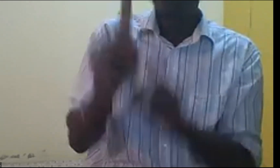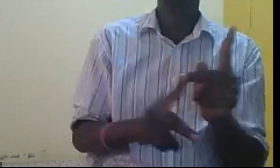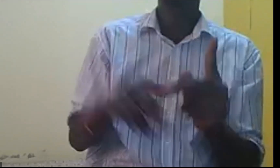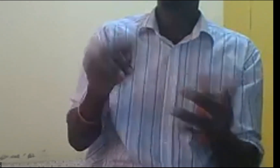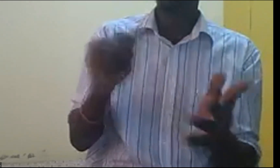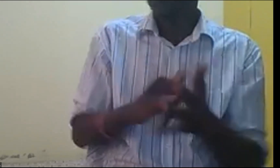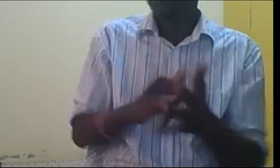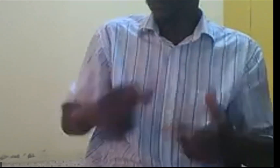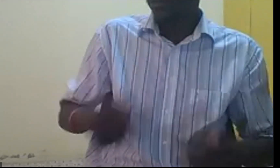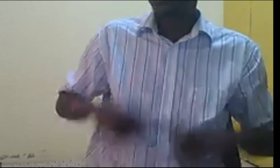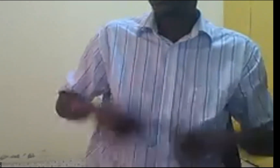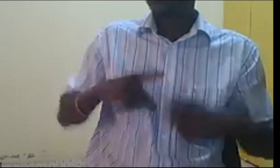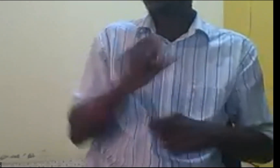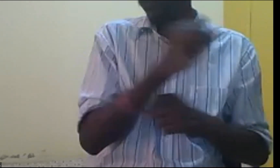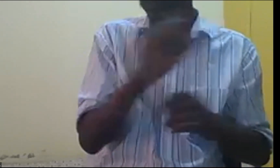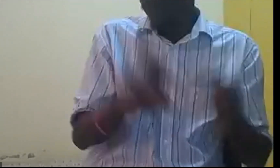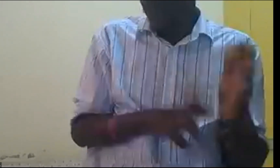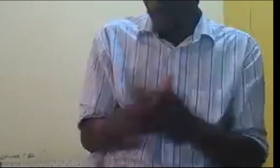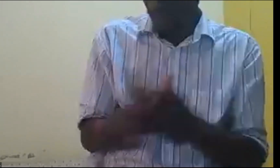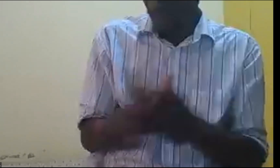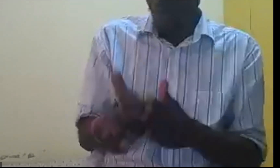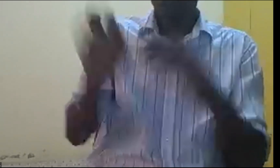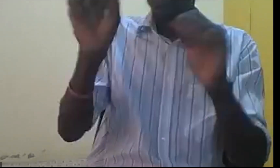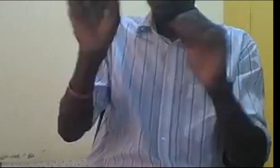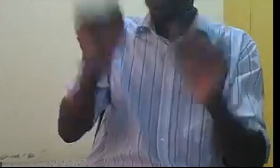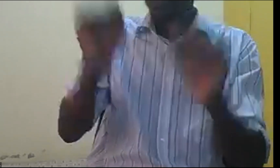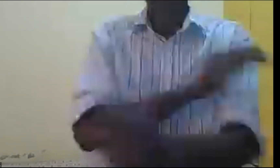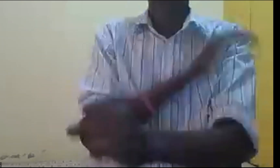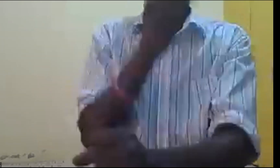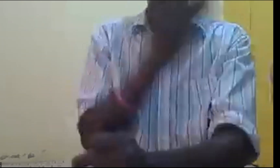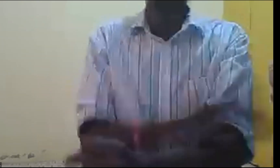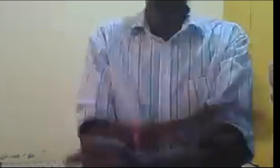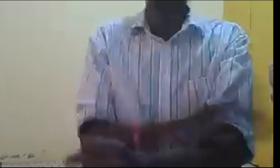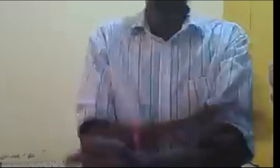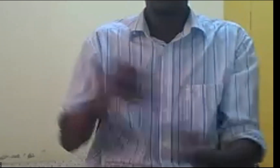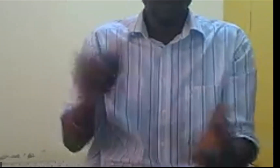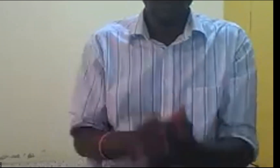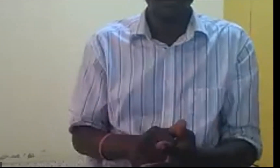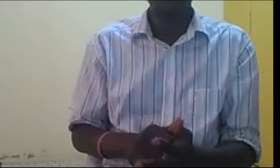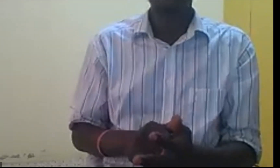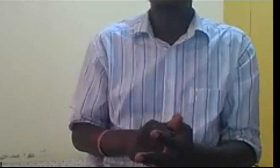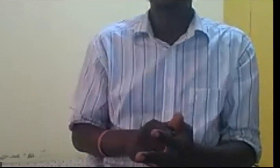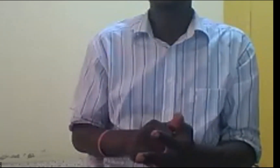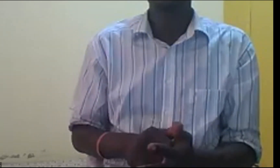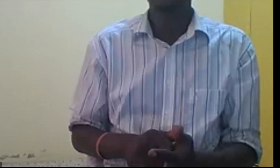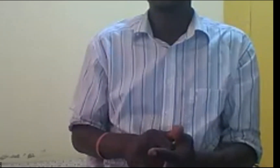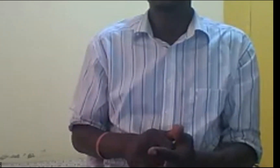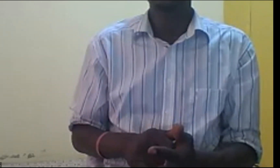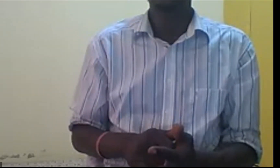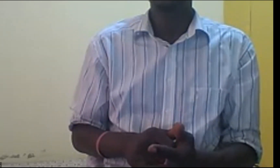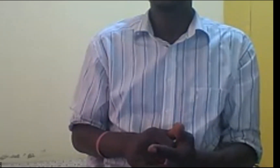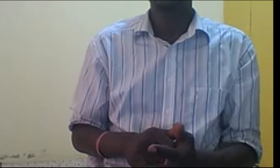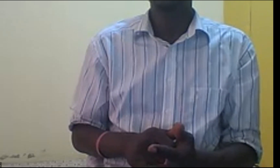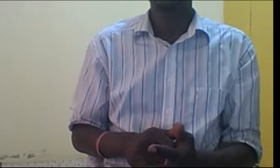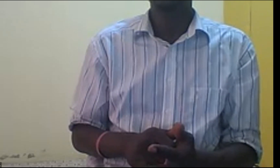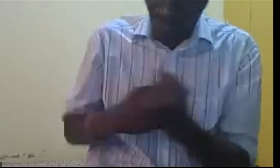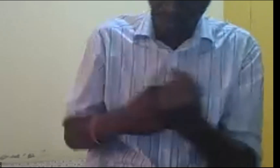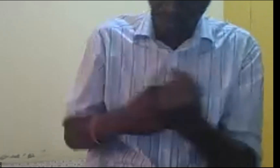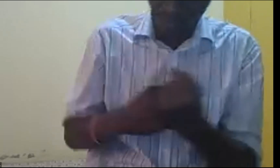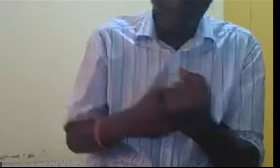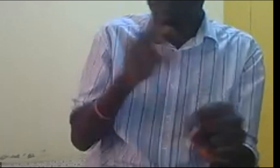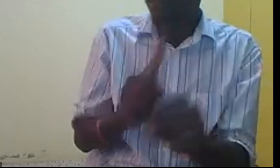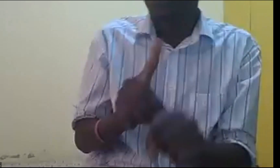And before that I know custom, and Edward, who are Asl interpreters today, have their hand up, and I really want you to ensure that we hear from them so available.